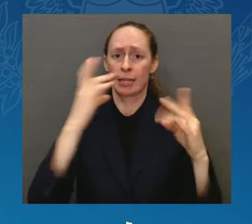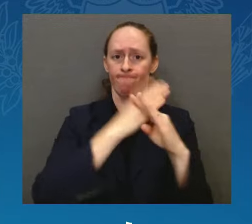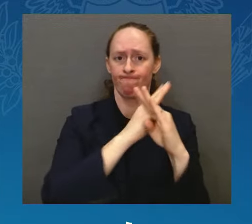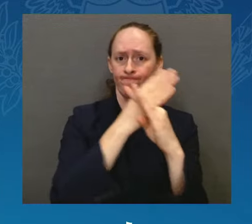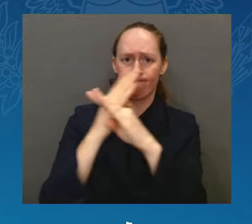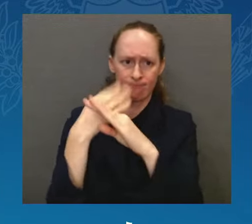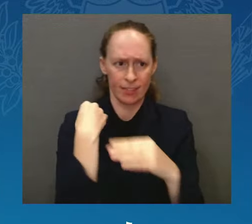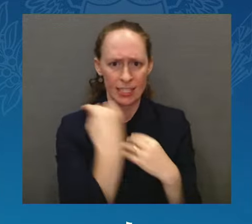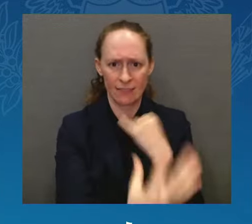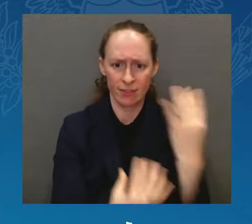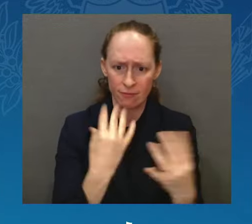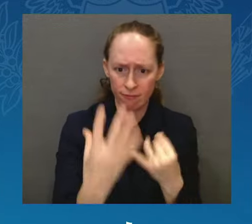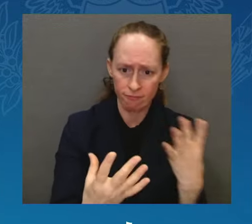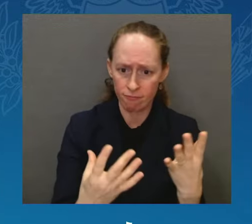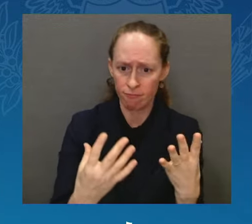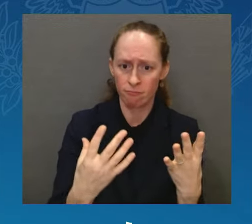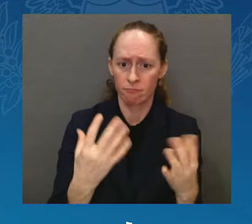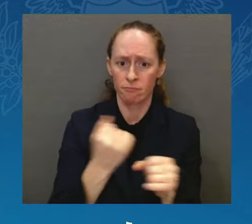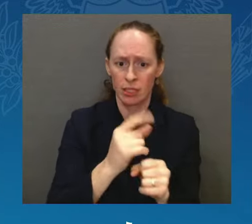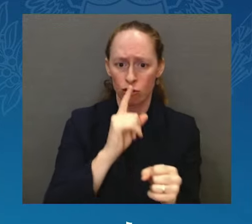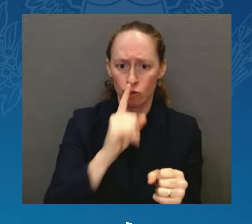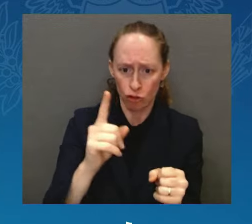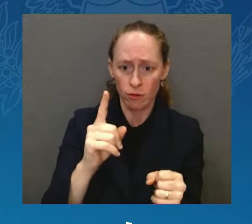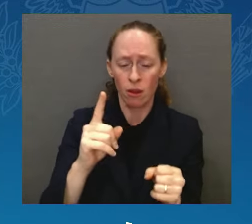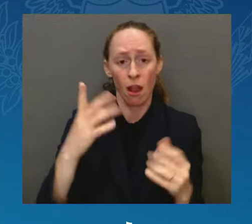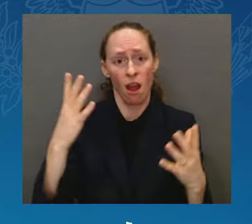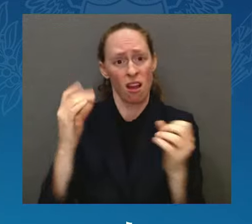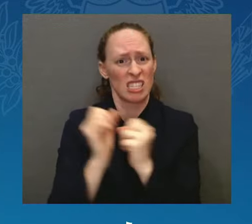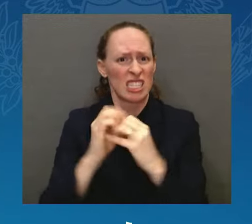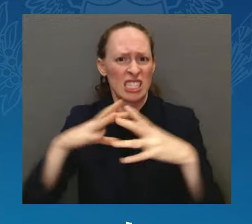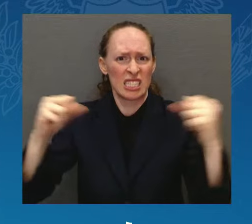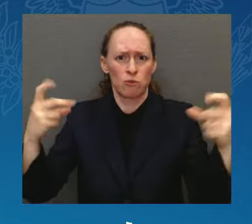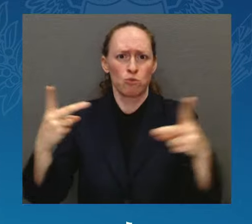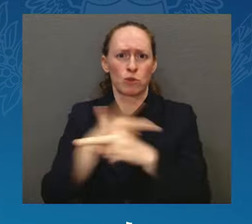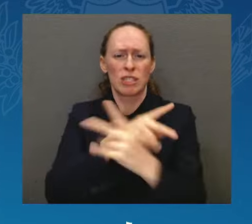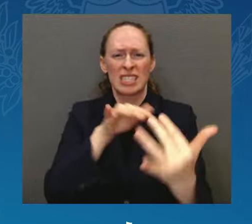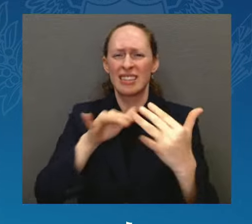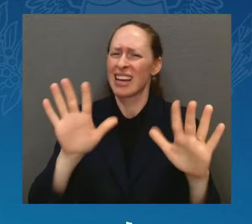to get American hostages out so they can return to their families,